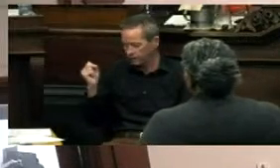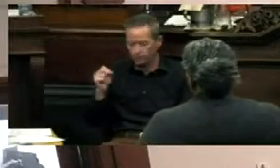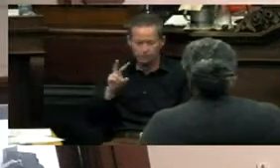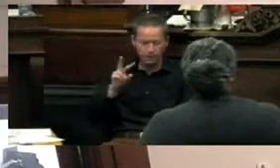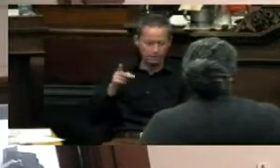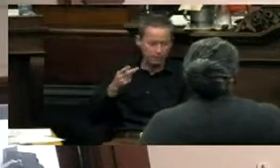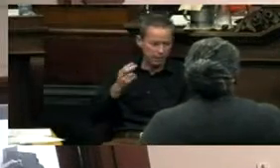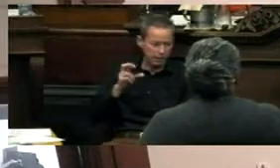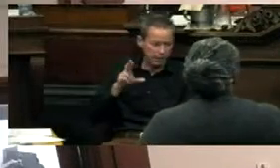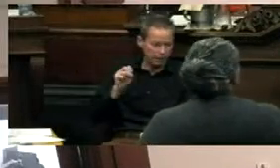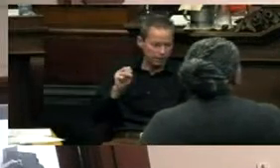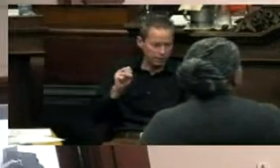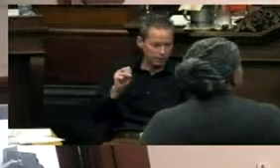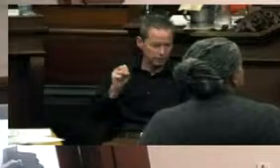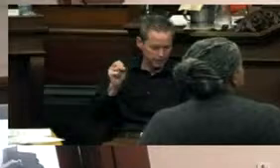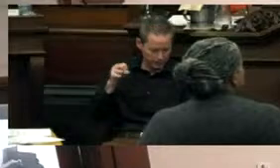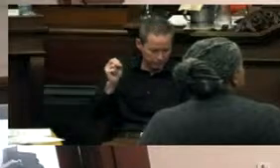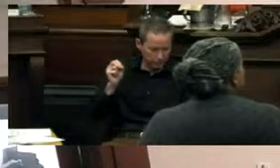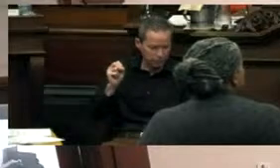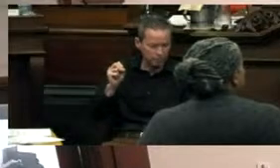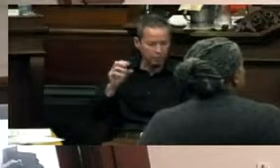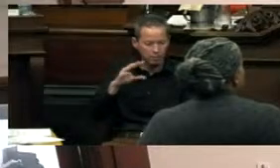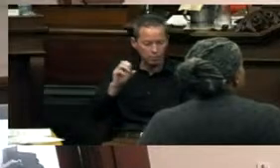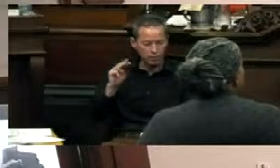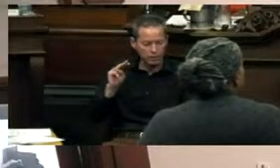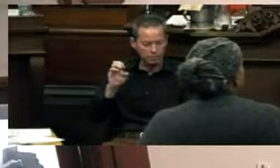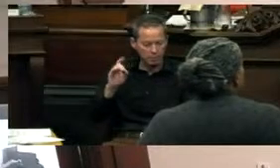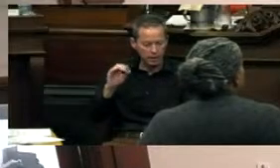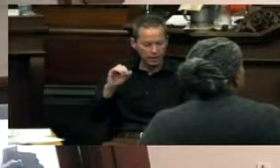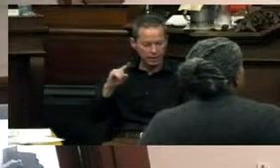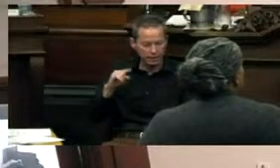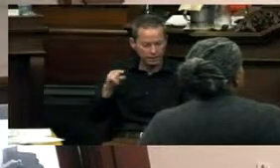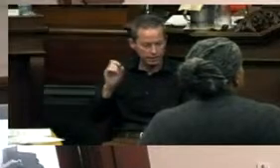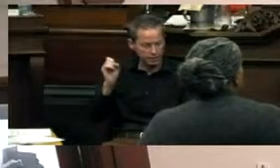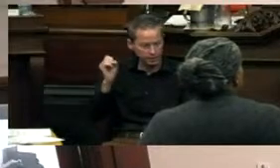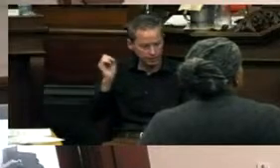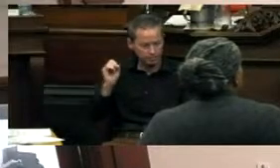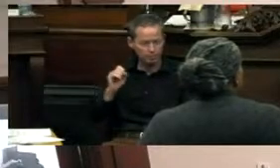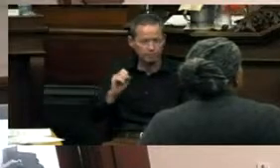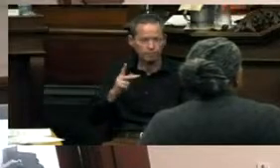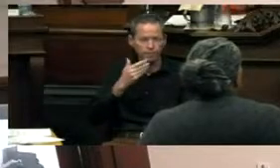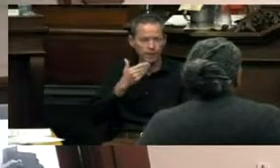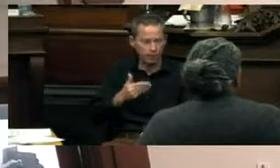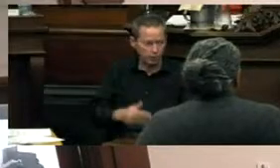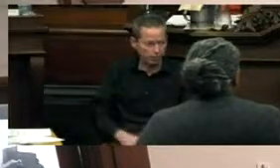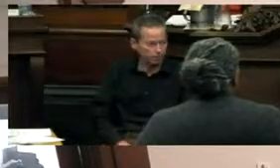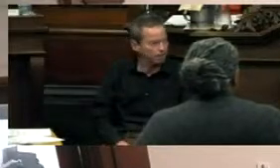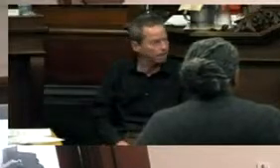member. Patterson. Yes. Council member. Smith. Yes. Vice